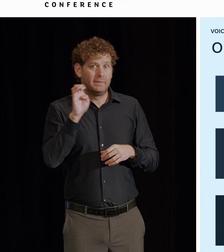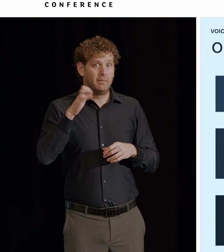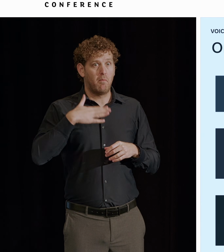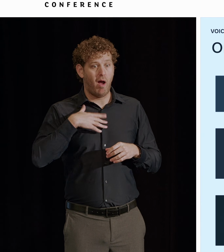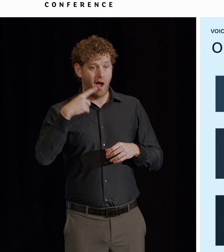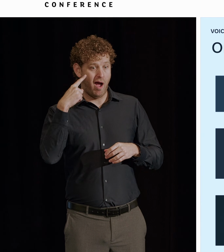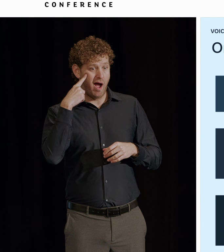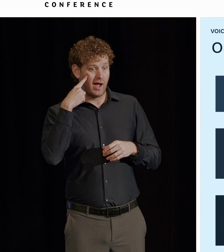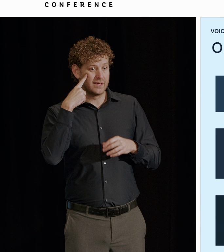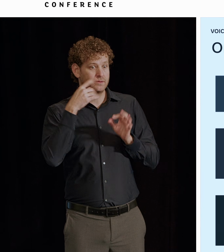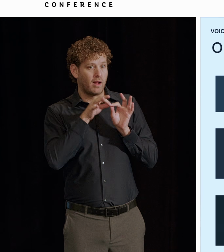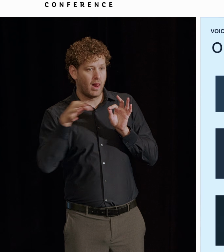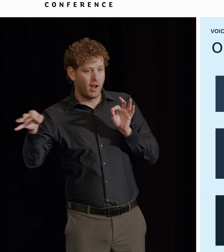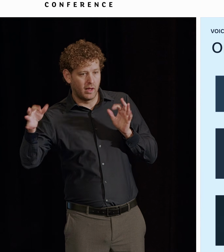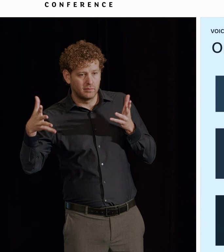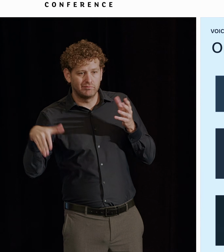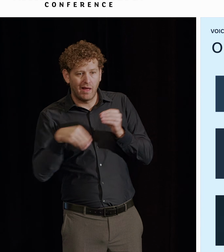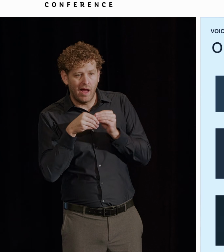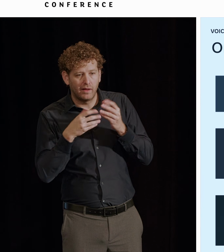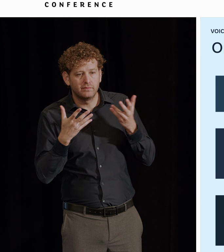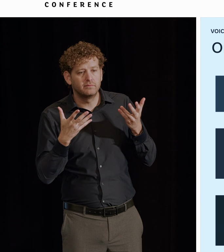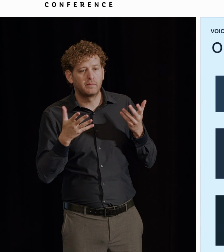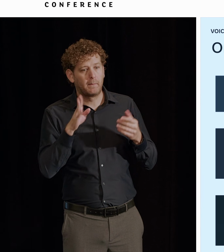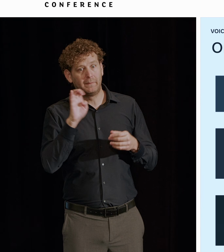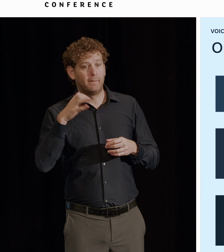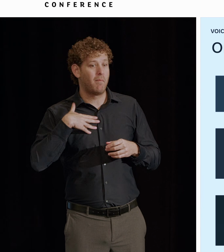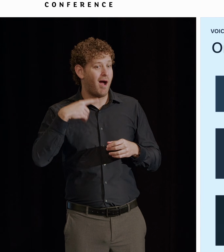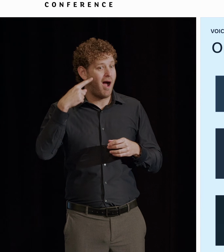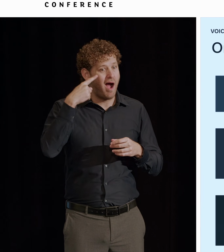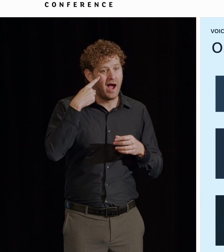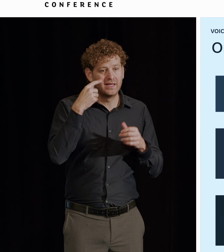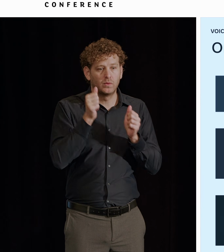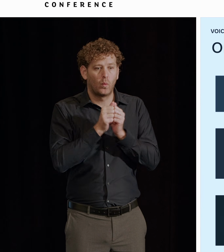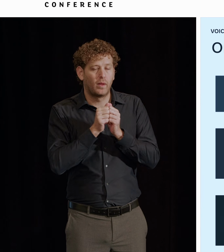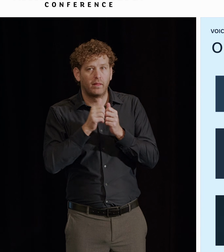or a trusted friend or to a corporate entity.